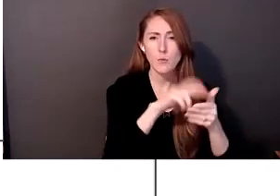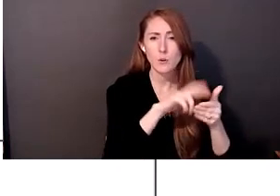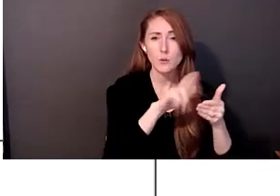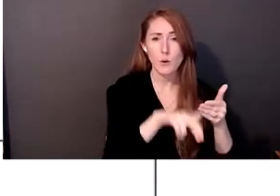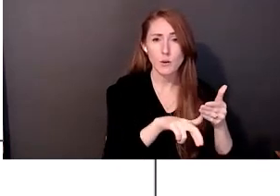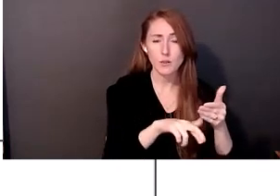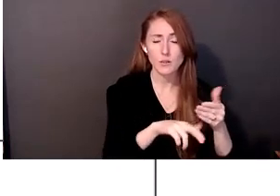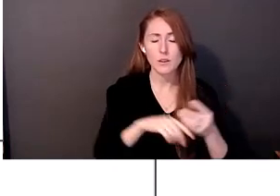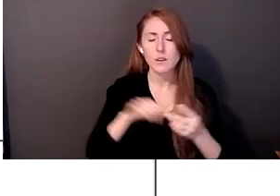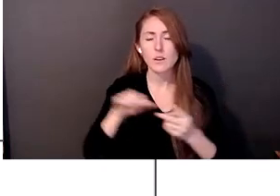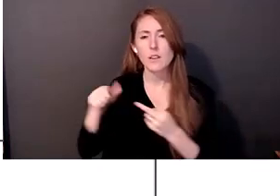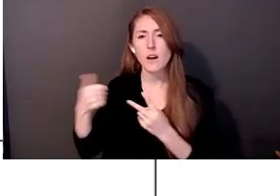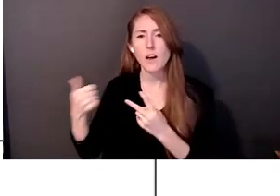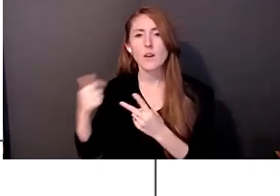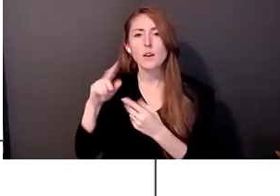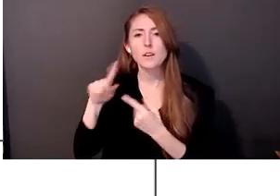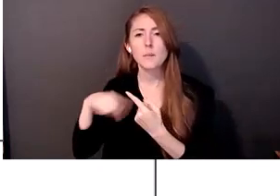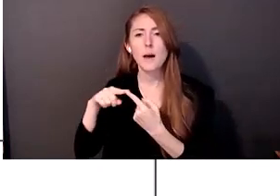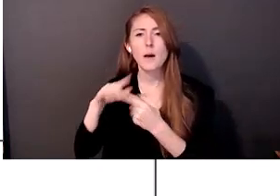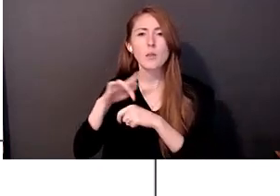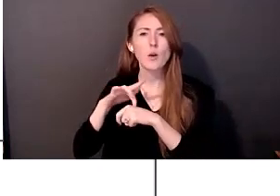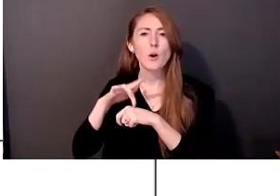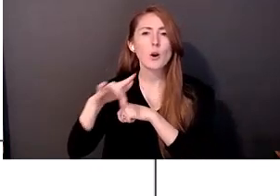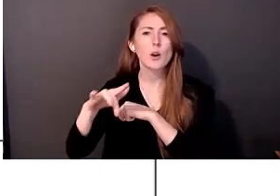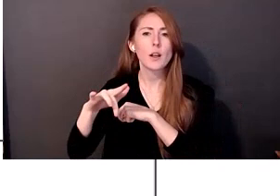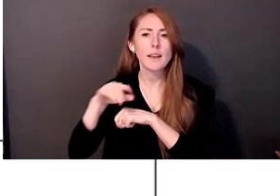of the pandemic on brain injury associations across Canada.